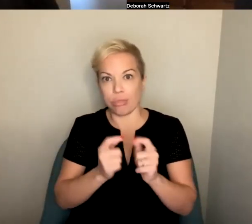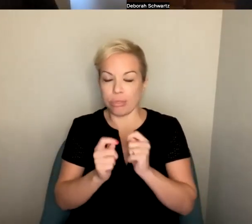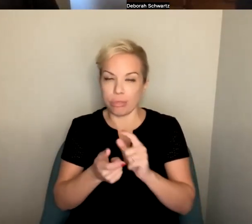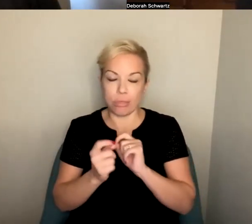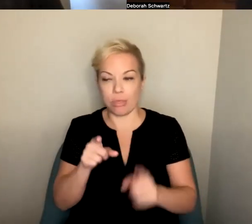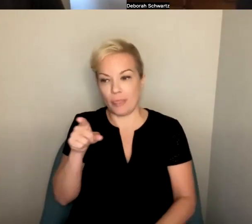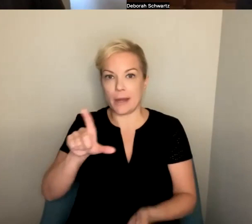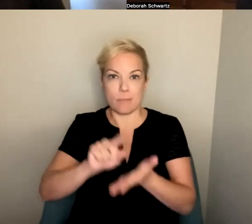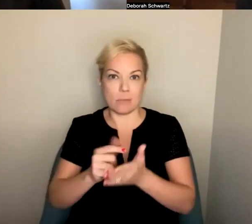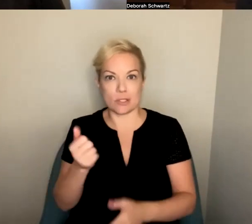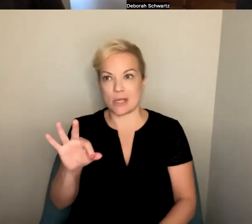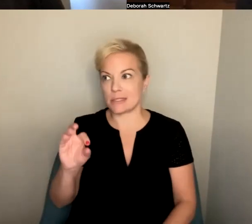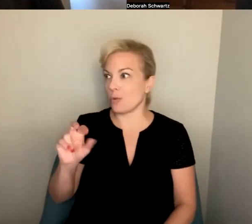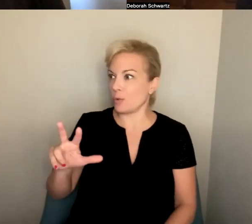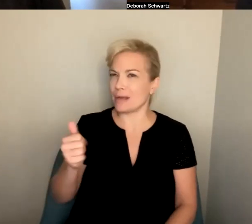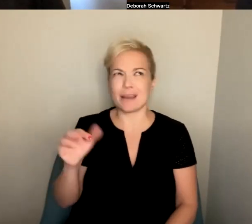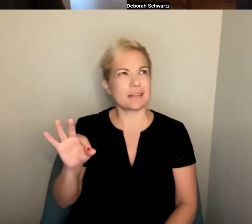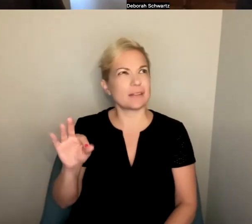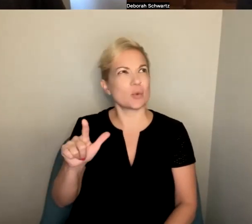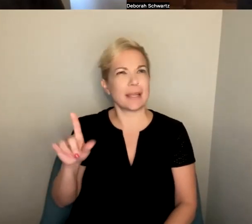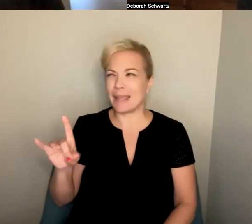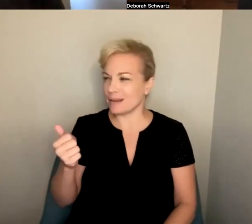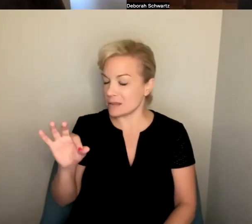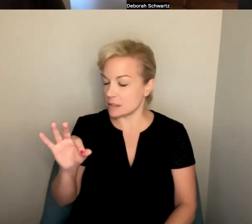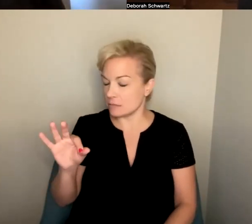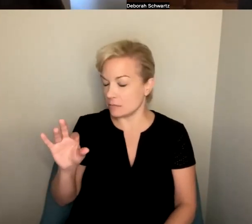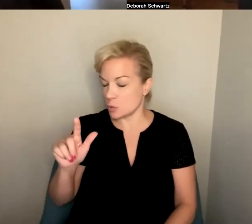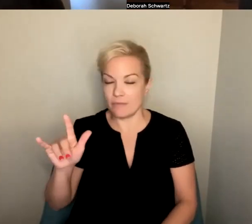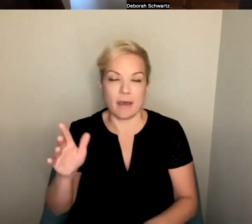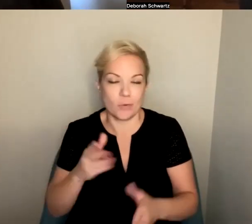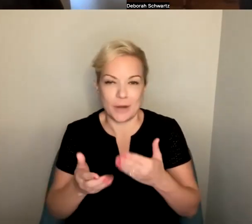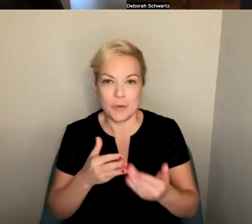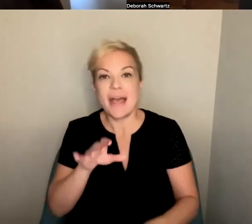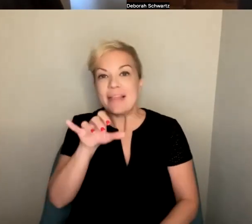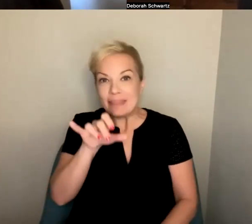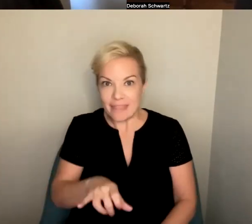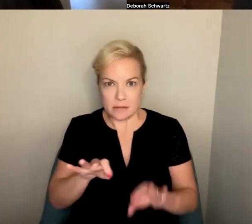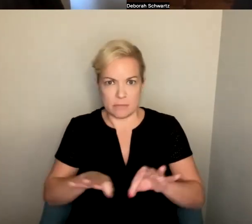or 1928 or 25. so, you know, those are- that's the richest now because that stuff we can take